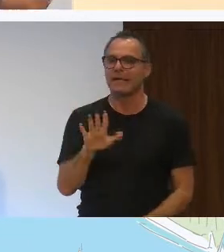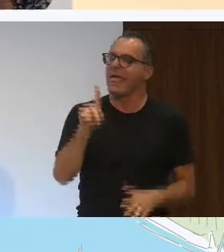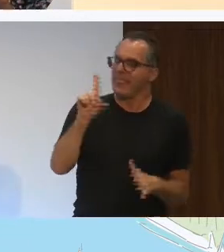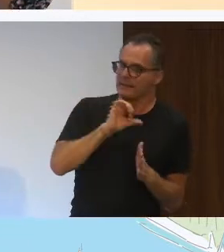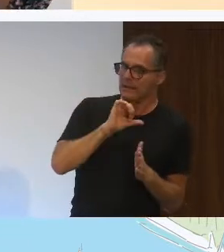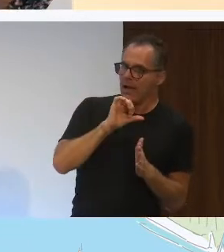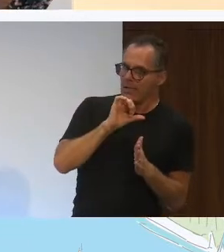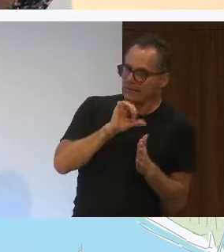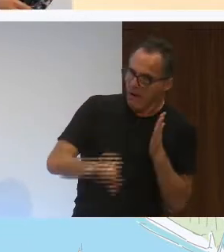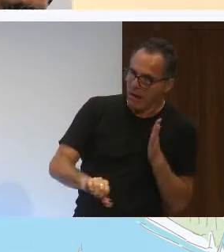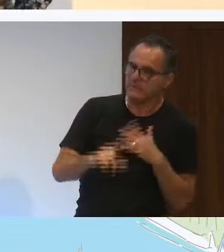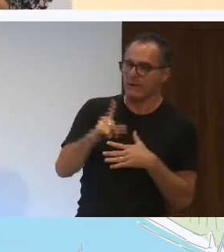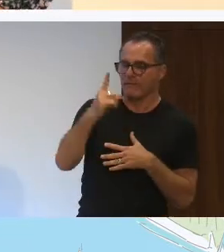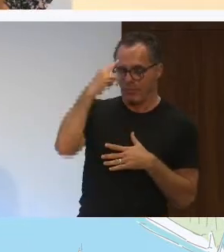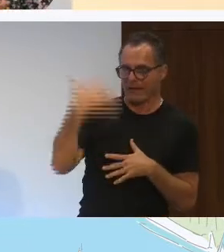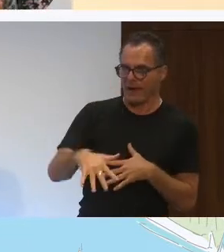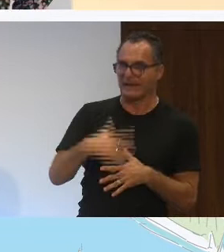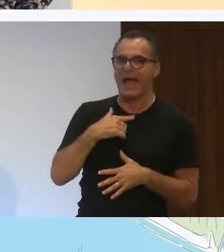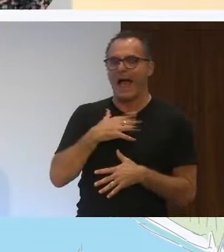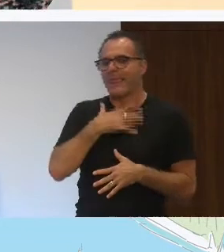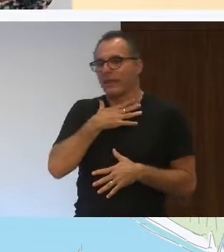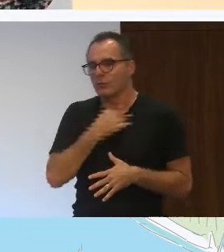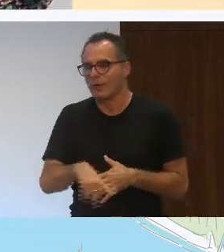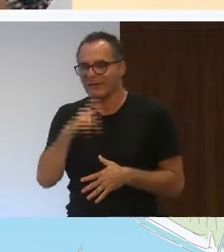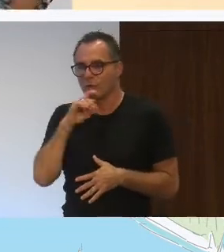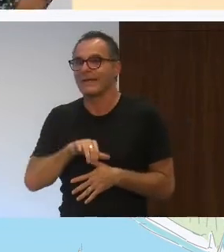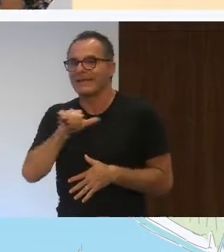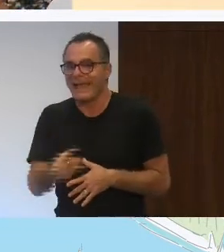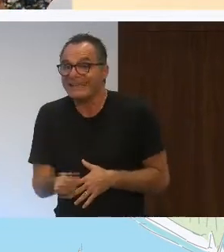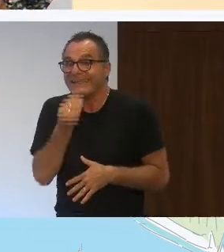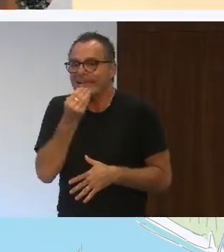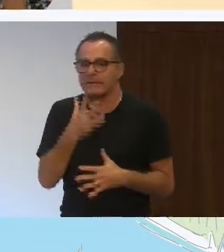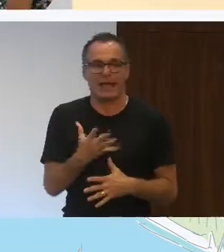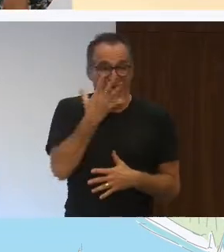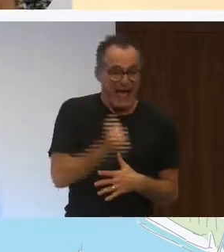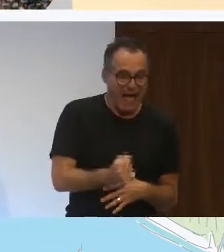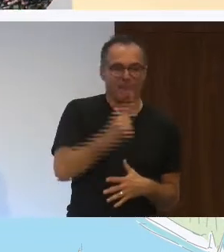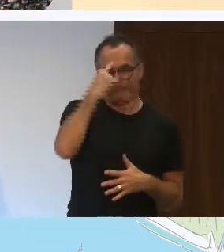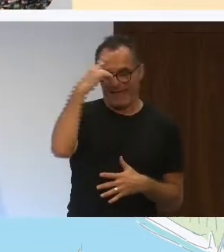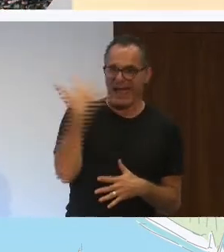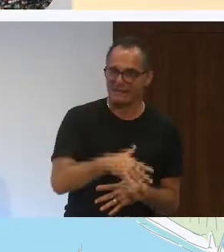and you crave chocolate, you then take some chocolate and get a headache. You make that association, that chocolate triggered your migraine.